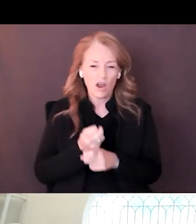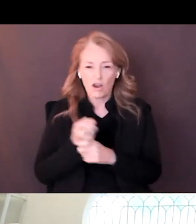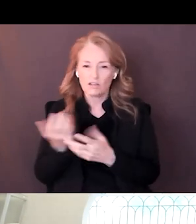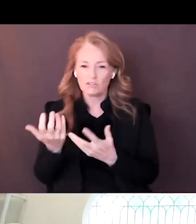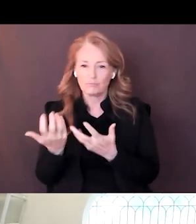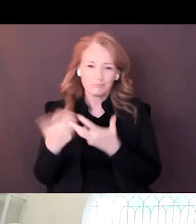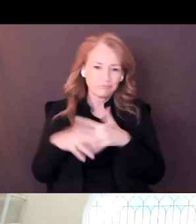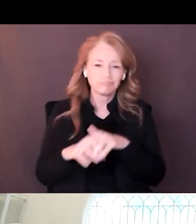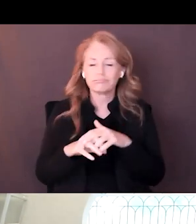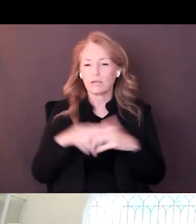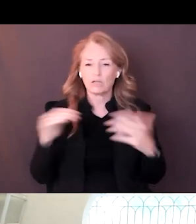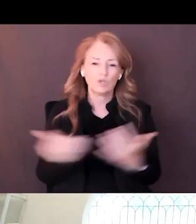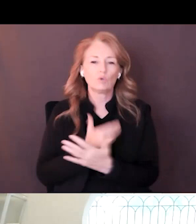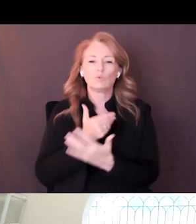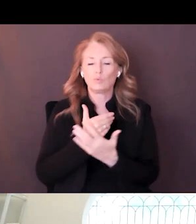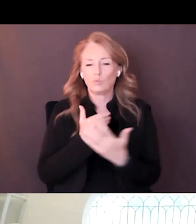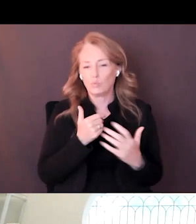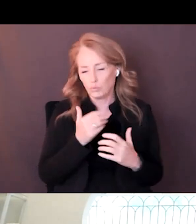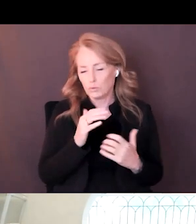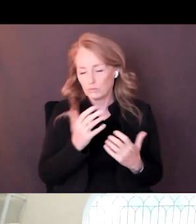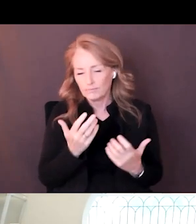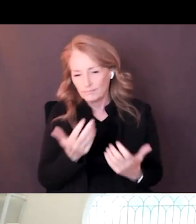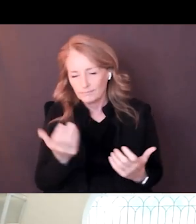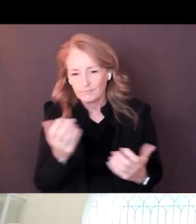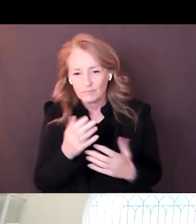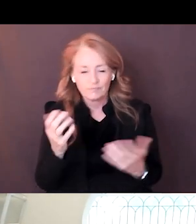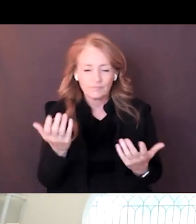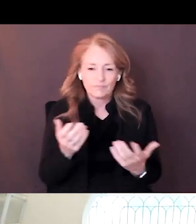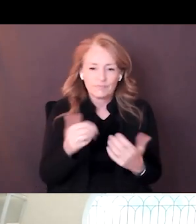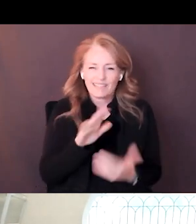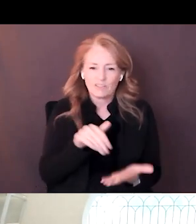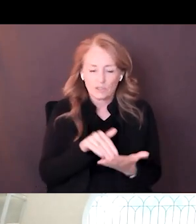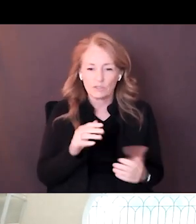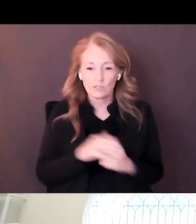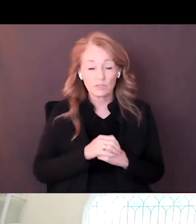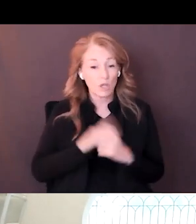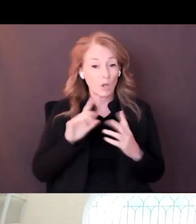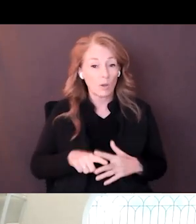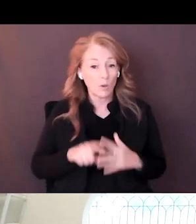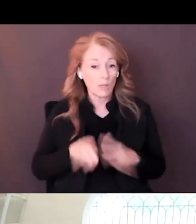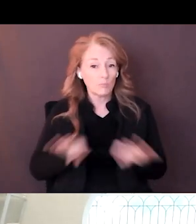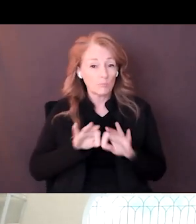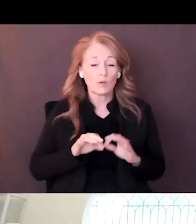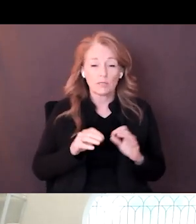SO THE KEY IS EDUCATE EARLY AND OFTEN SO THAT EVERYONE CAN LEARN